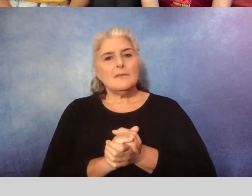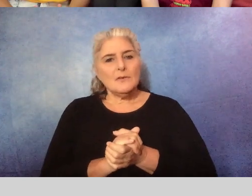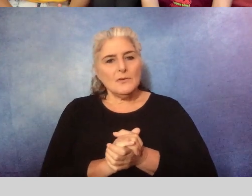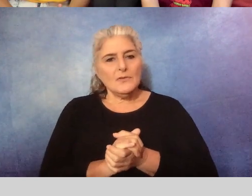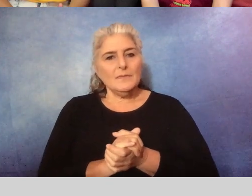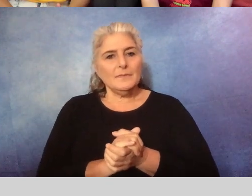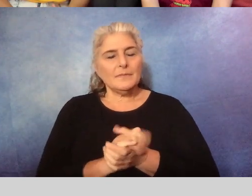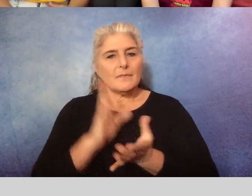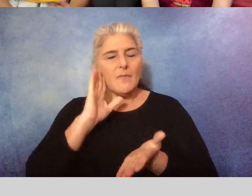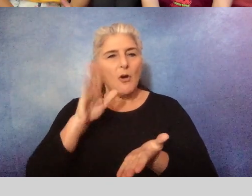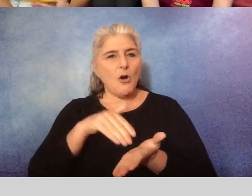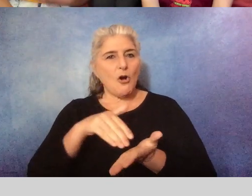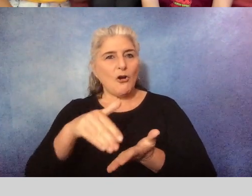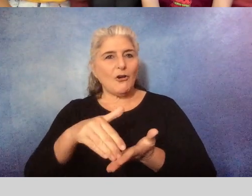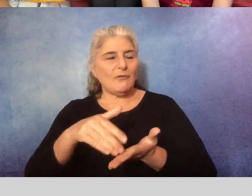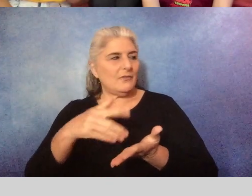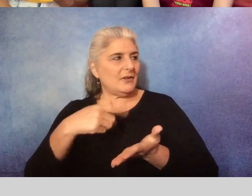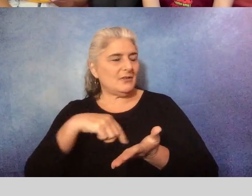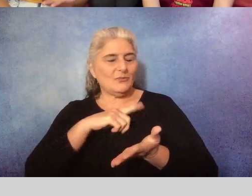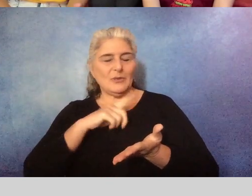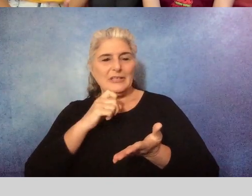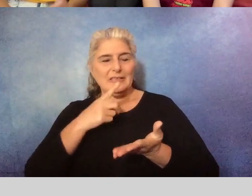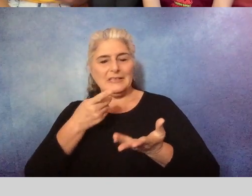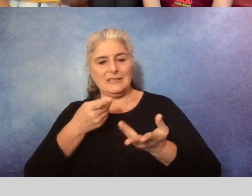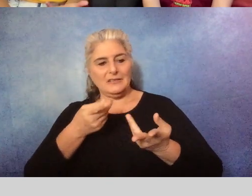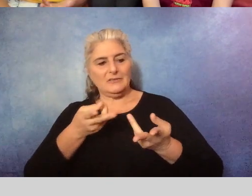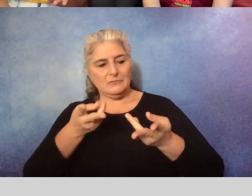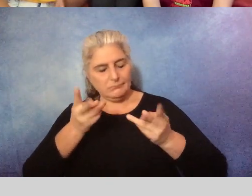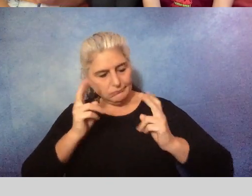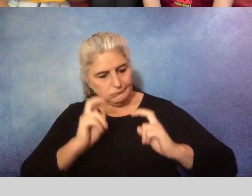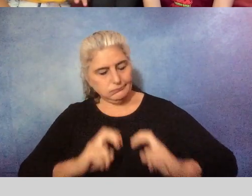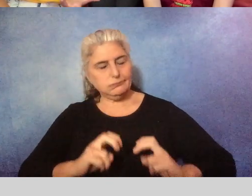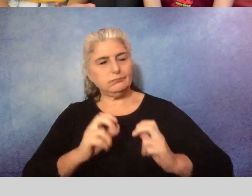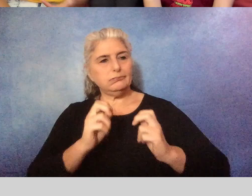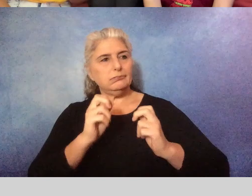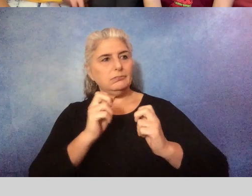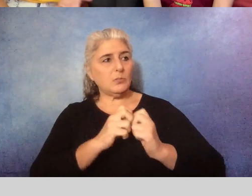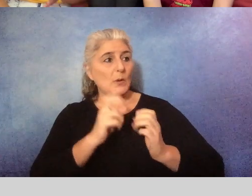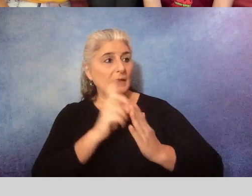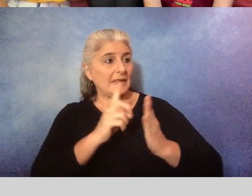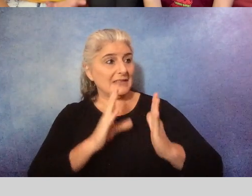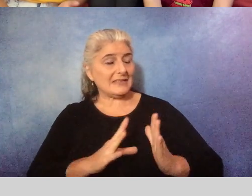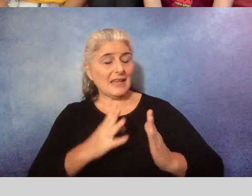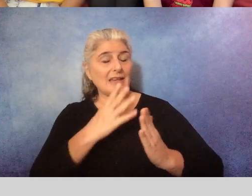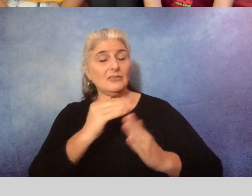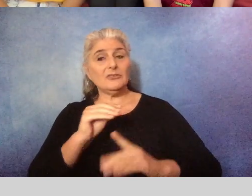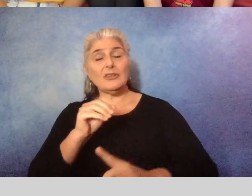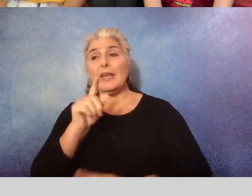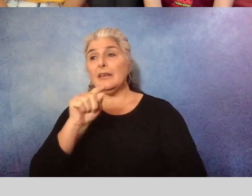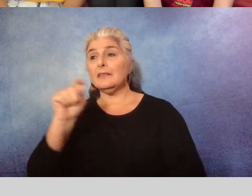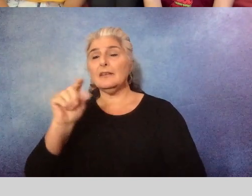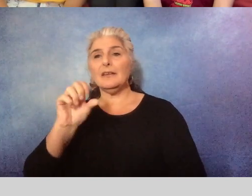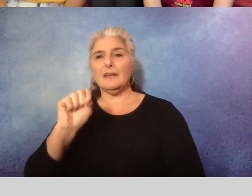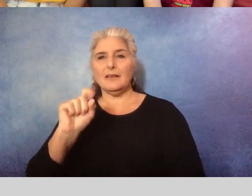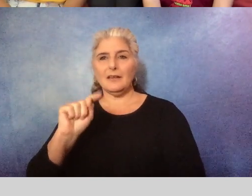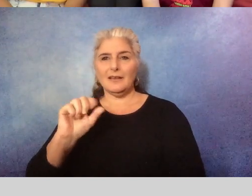We frequently have to talk about with, about it with designers and the stakeholders.